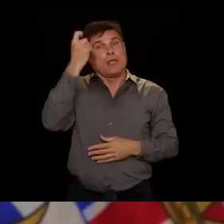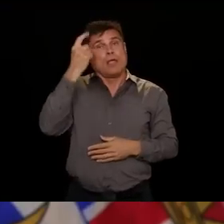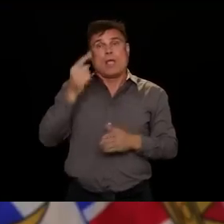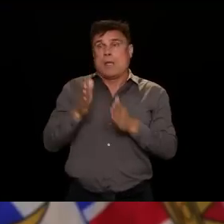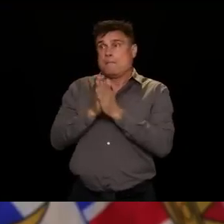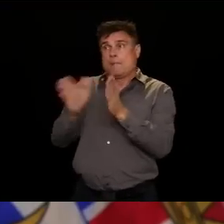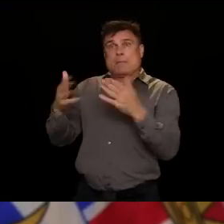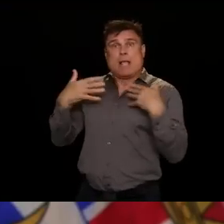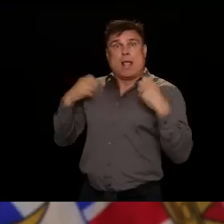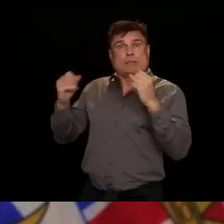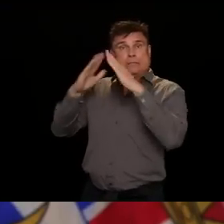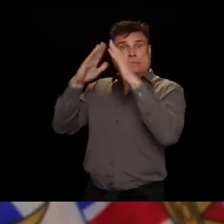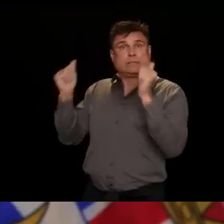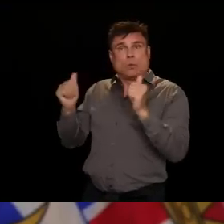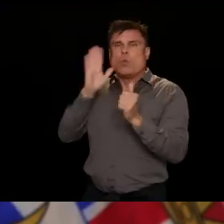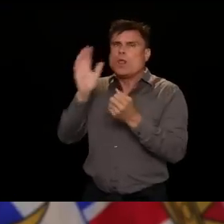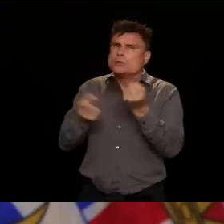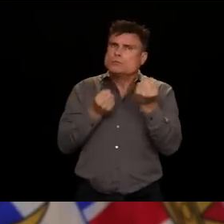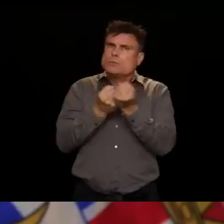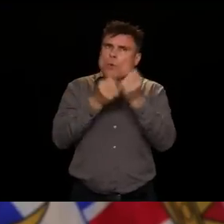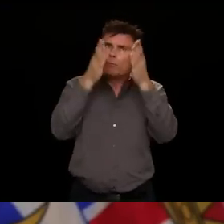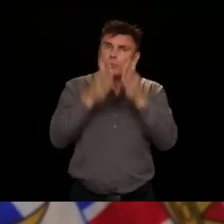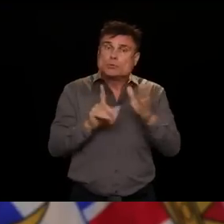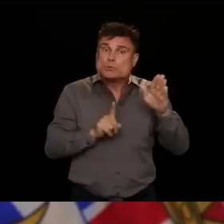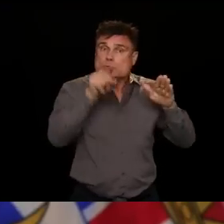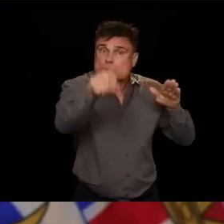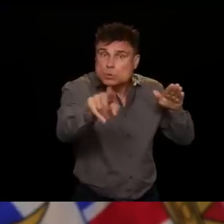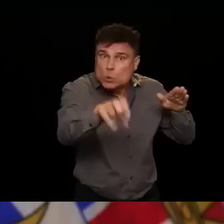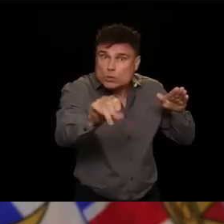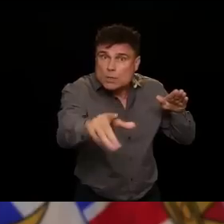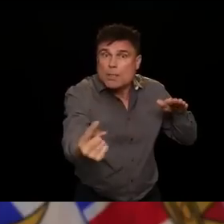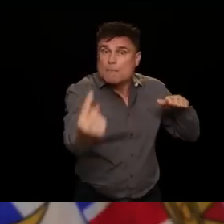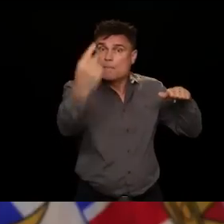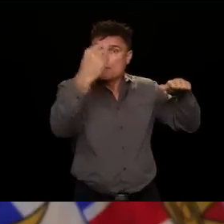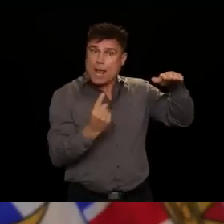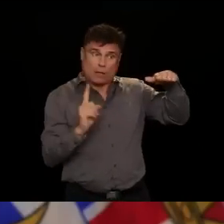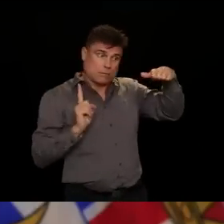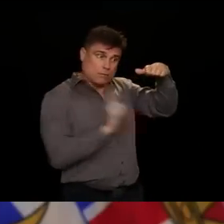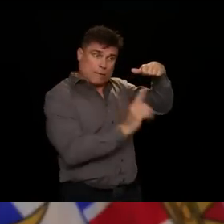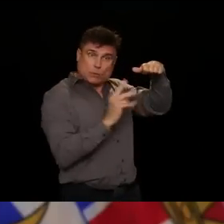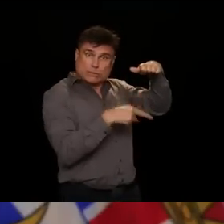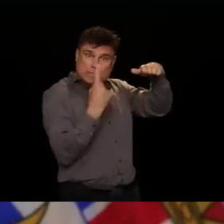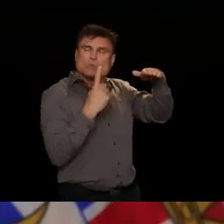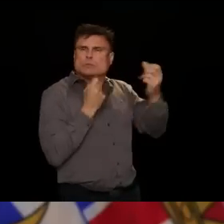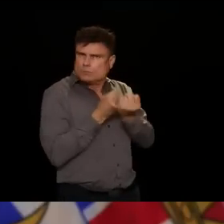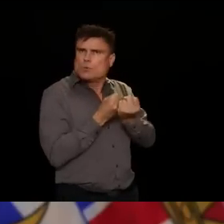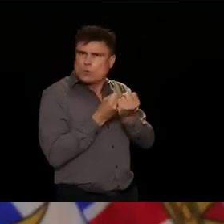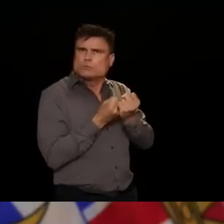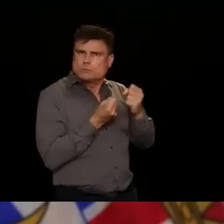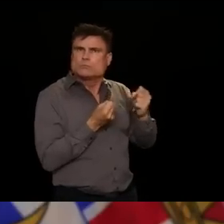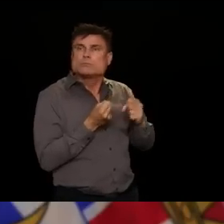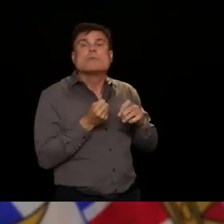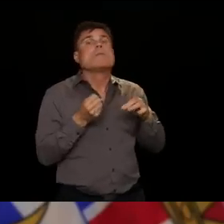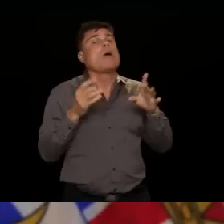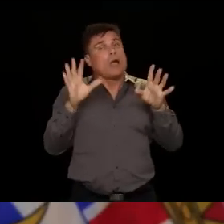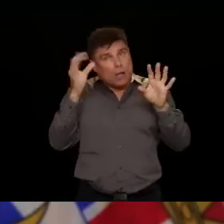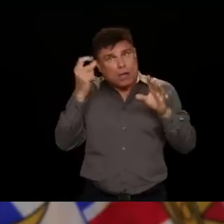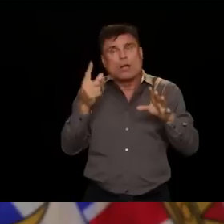That is important so we don't have a lot of re-introductions into our fragile balance that we have here in BC that is working for us.